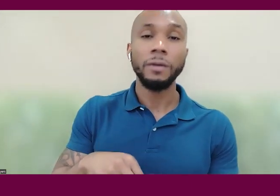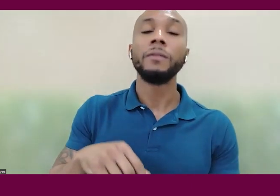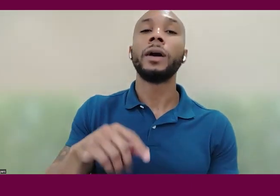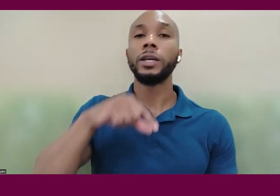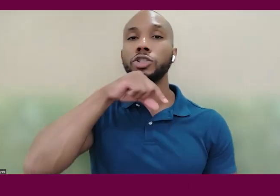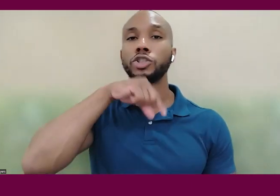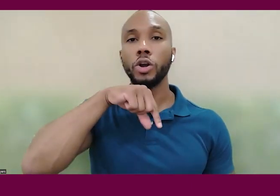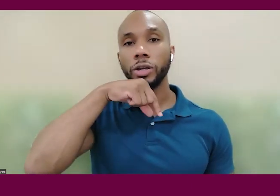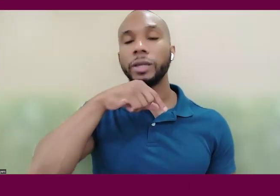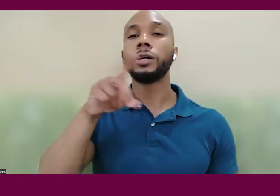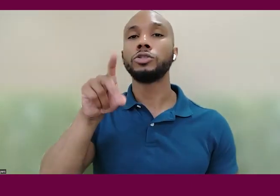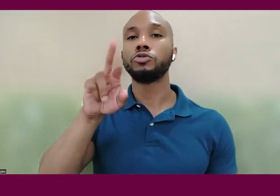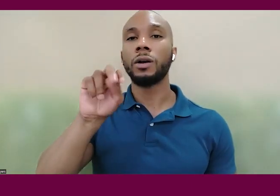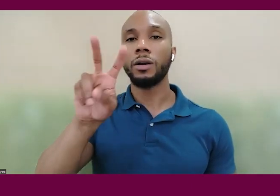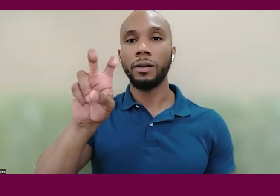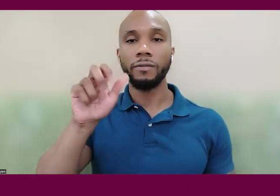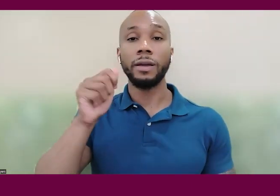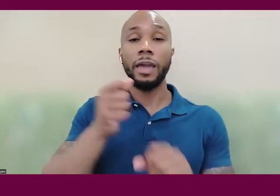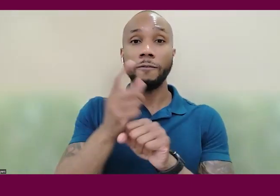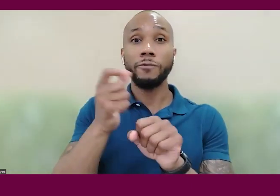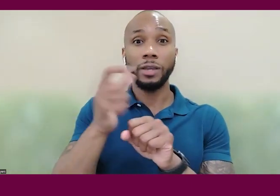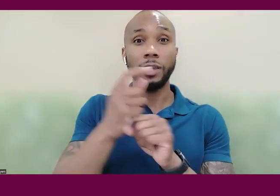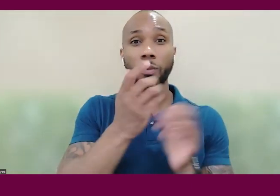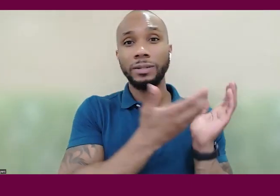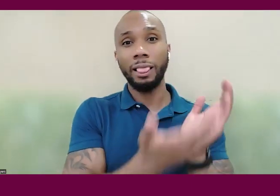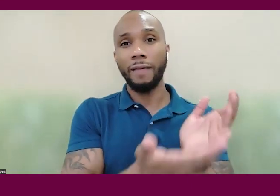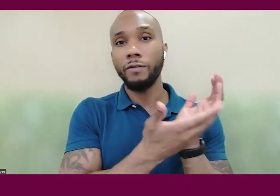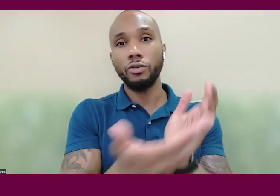Every year, we'd take turkeys to people.